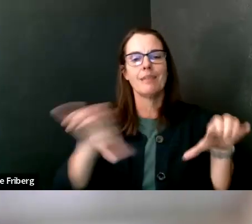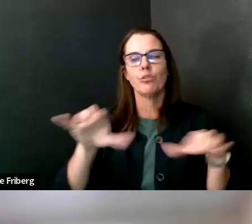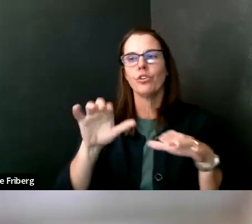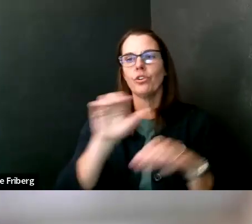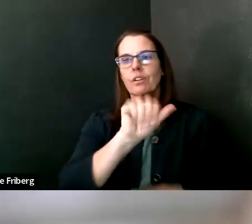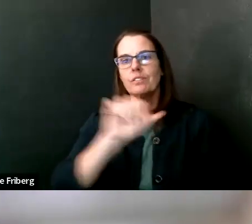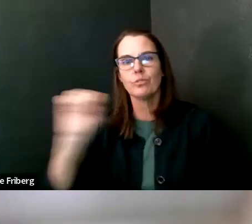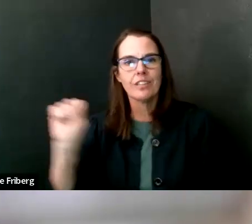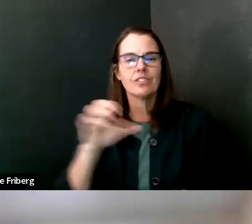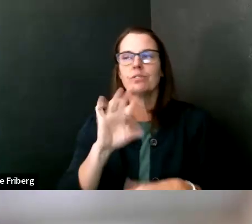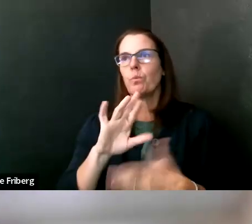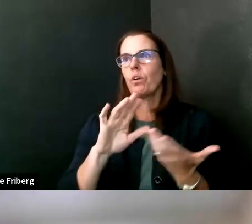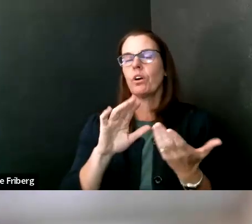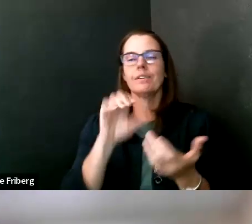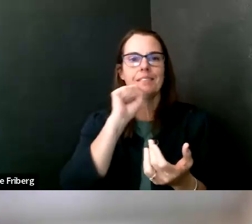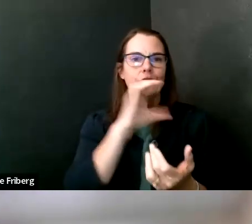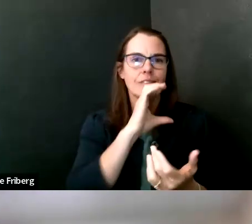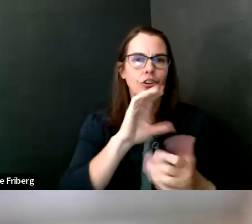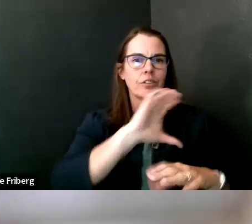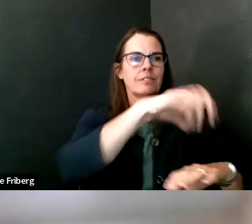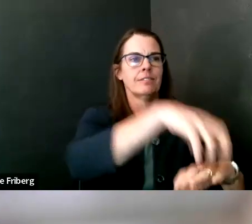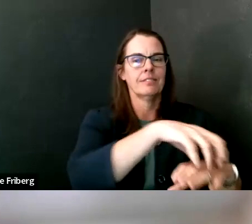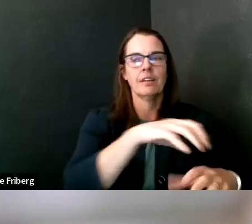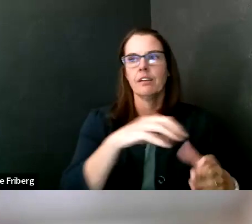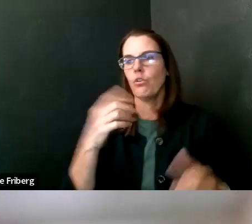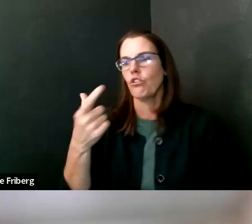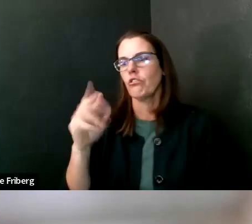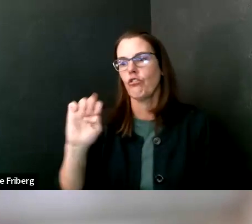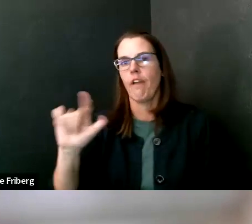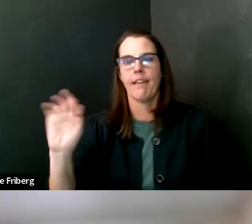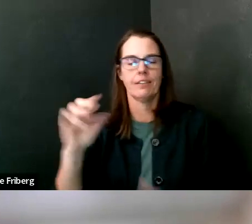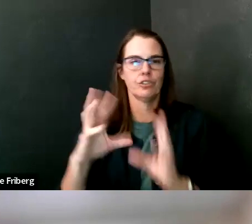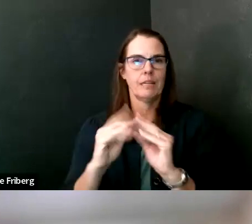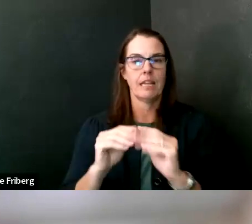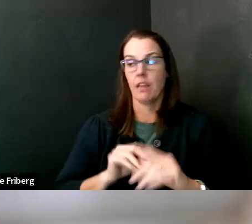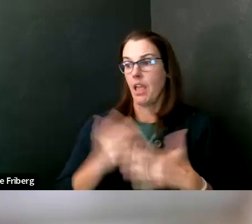ranges that were already meeting and just kind of said all right here's what we have to offer.